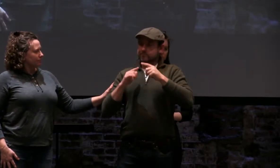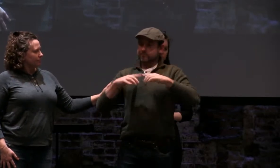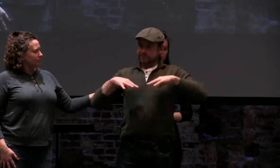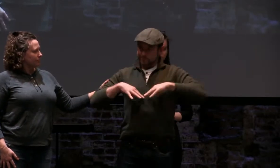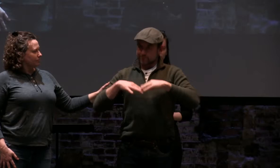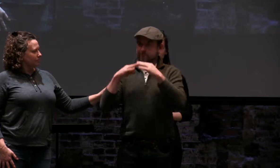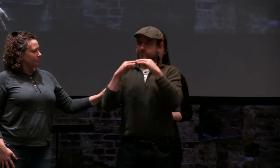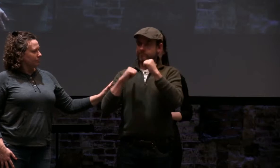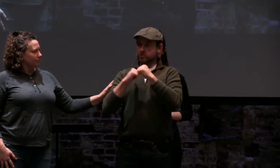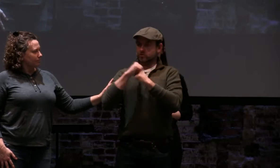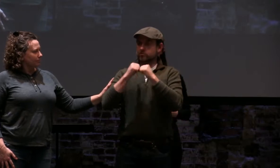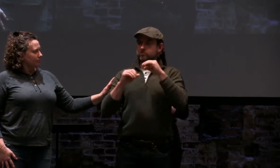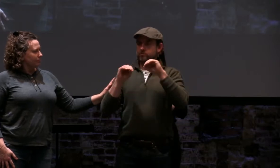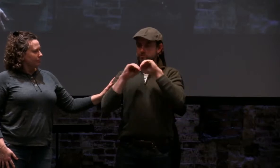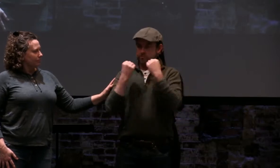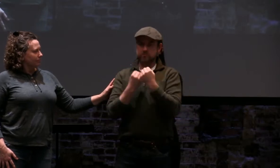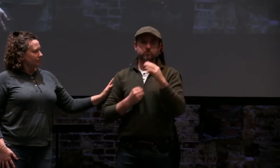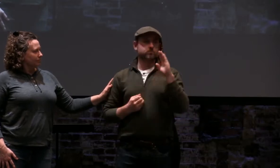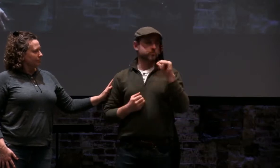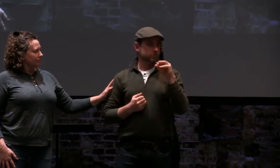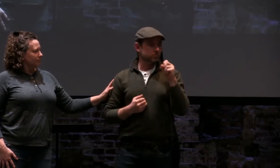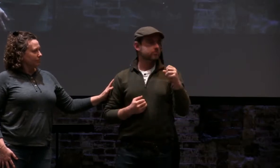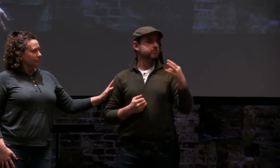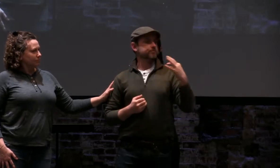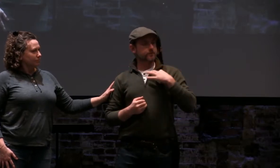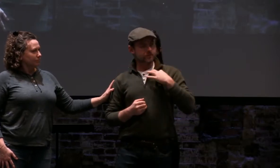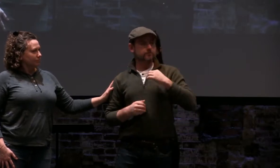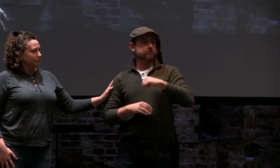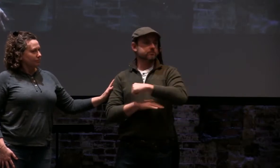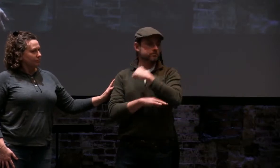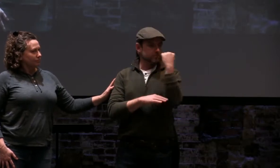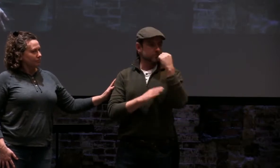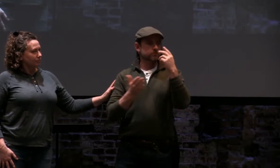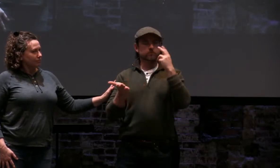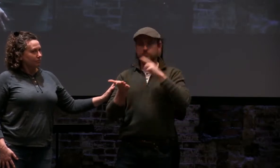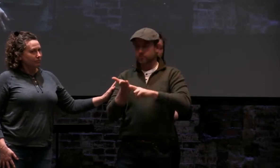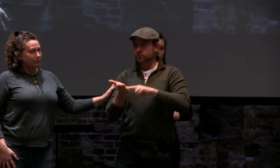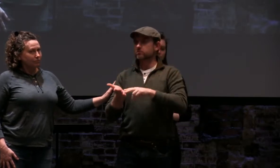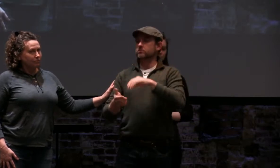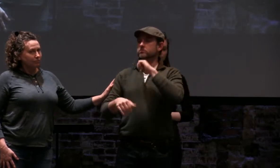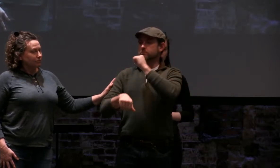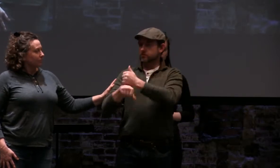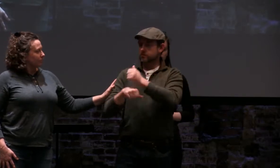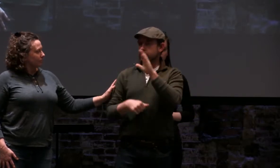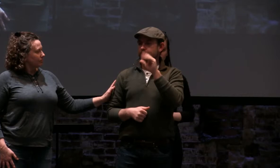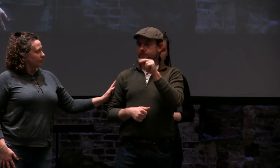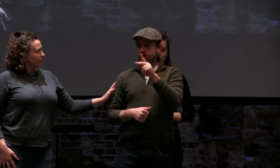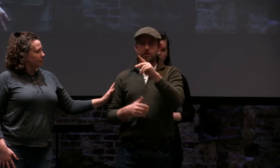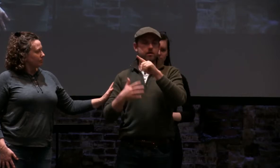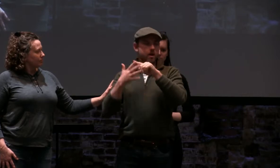The first retreat would have the purpose of determining and establishing the structure of the foundation, the organization,